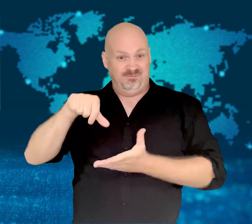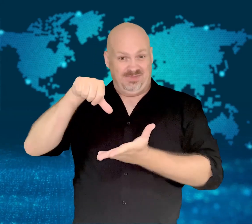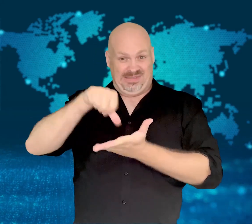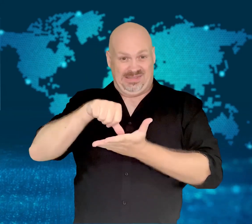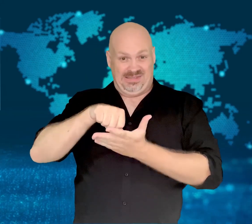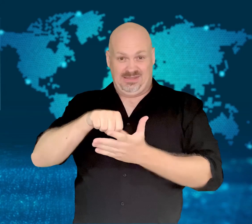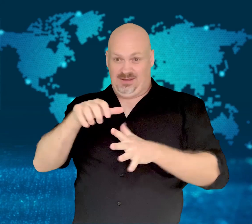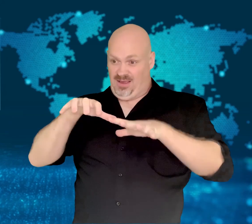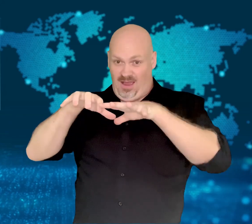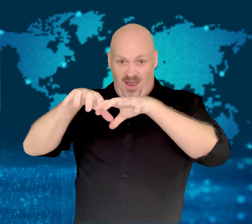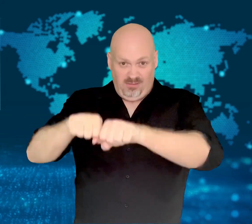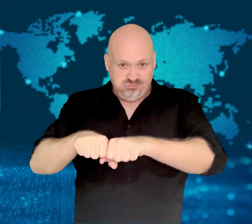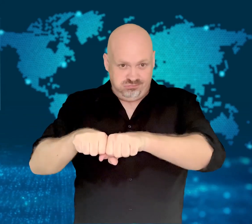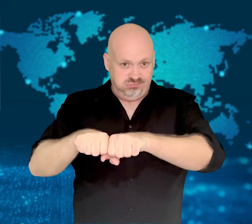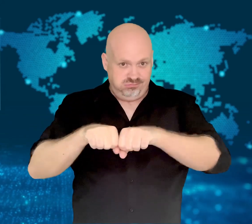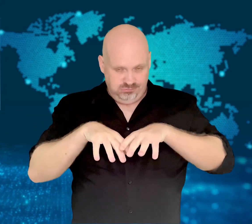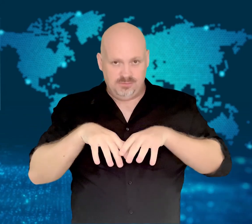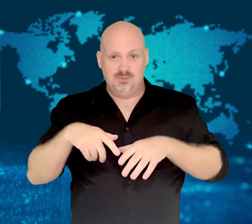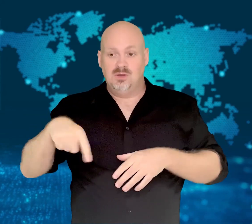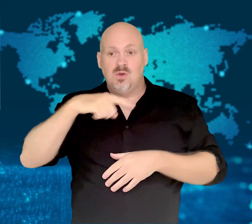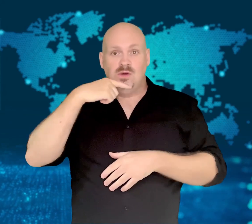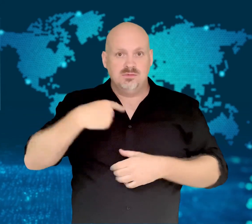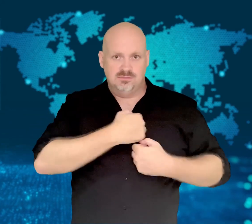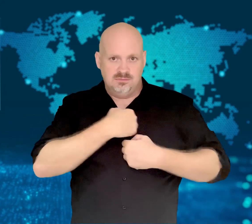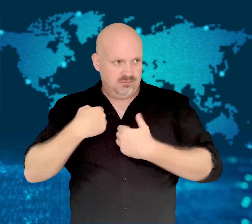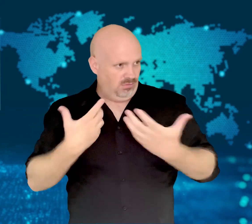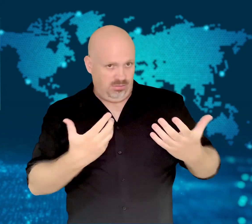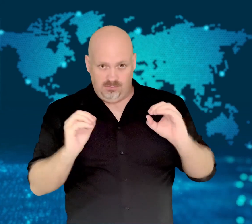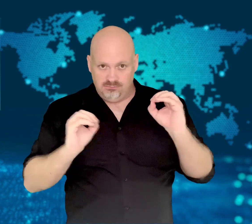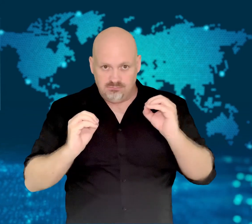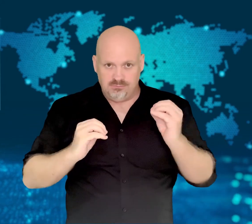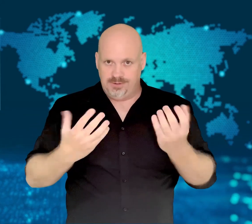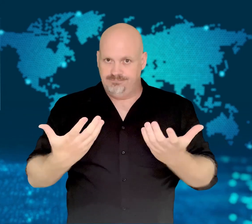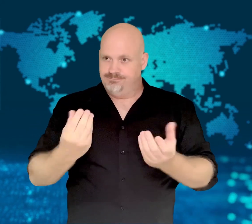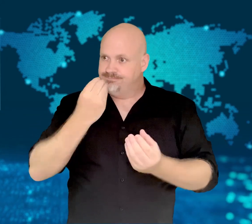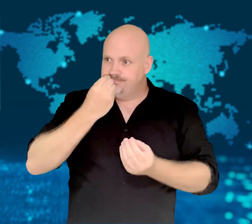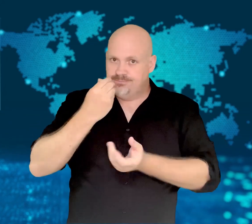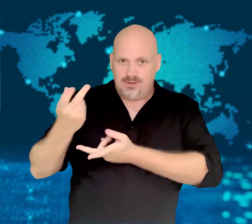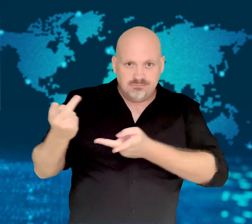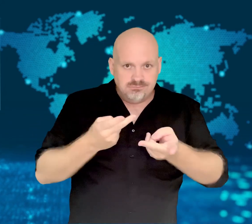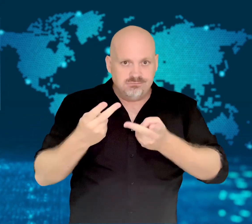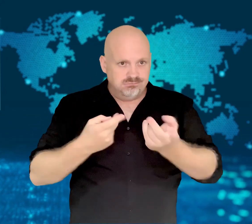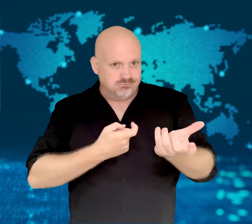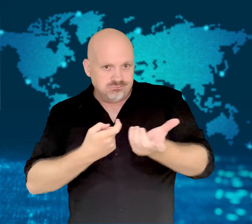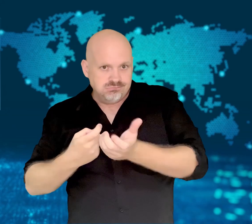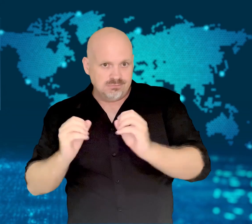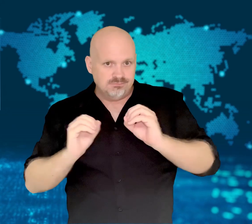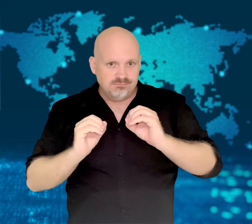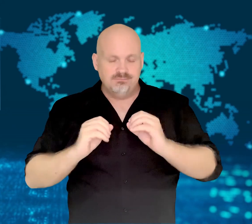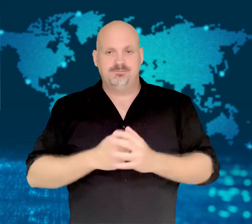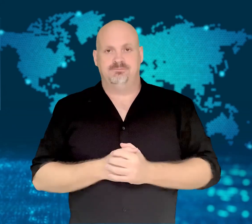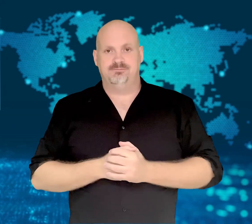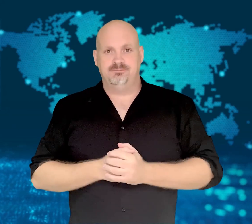Izyum and Kupiansk are both railway cities, important to the Russian strategy.